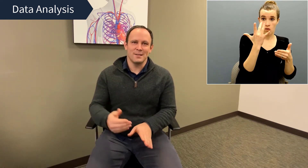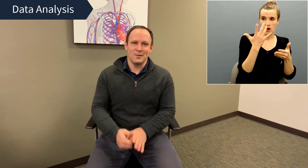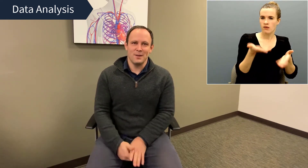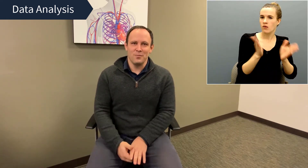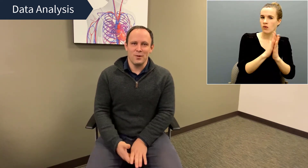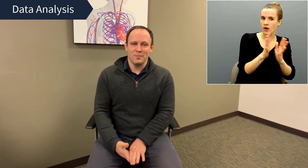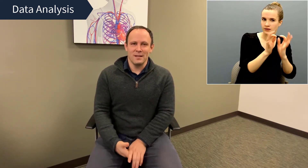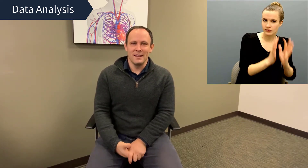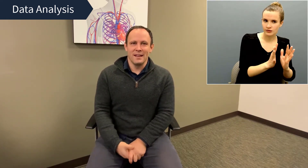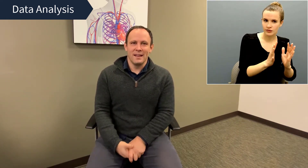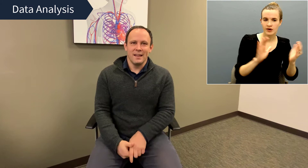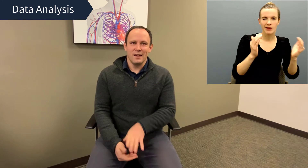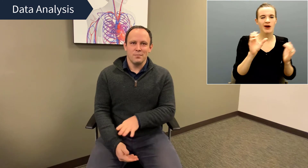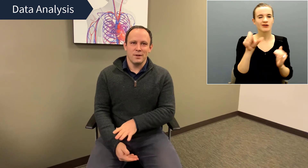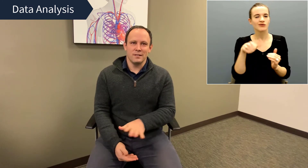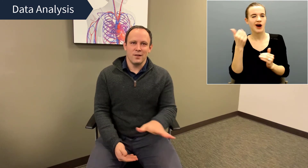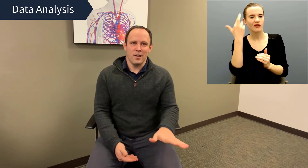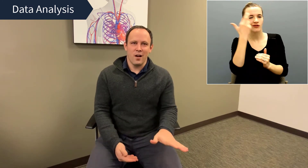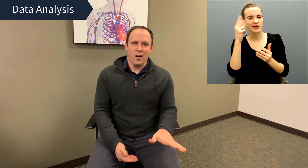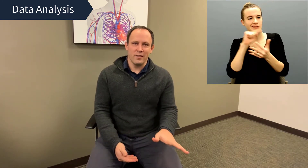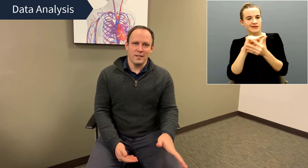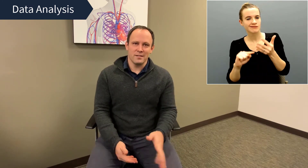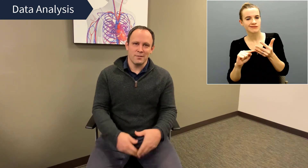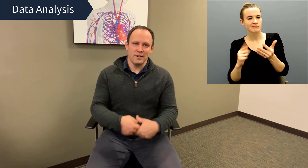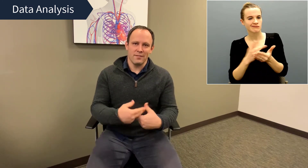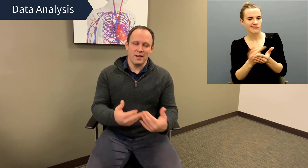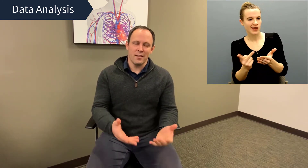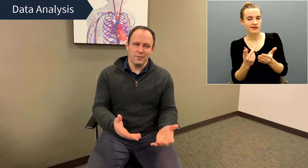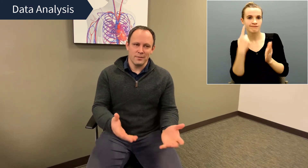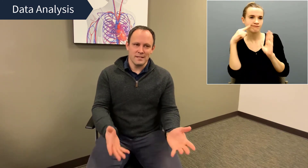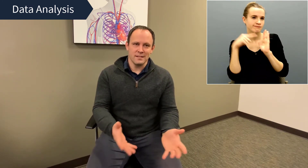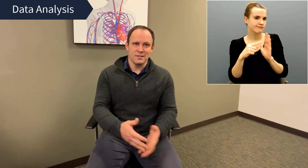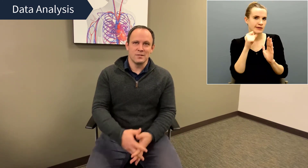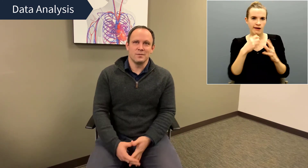securing an appointment, compared to all the others that were given other reasons